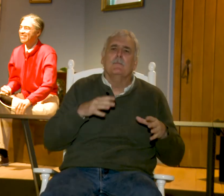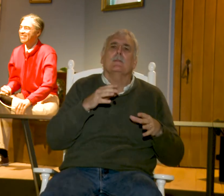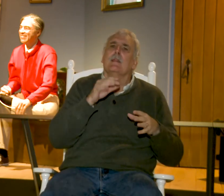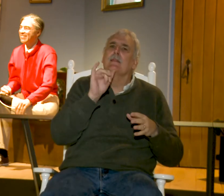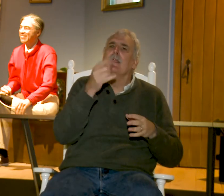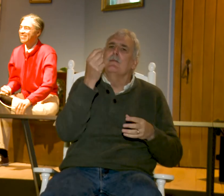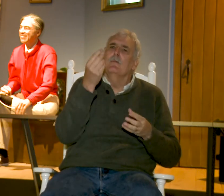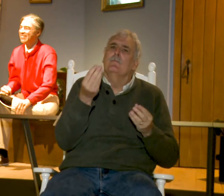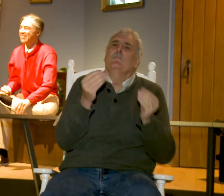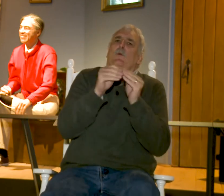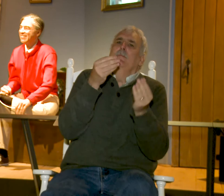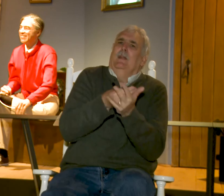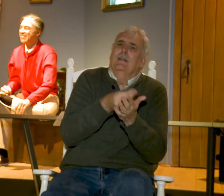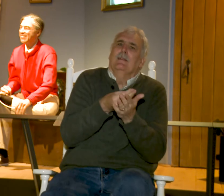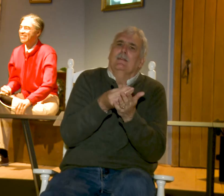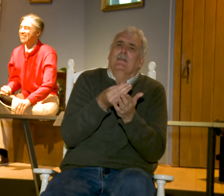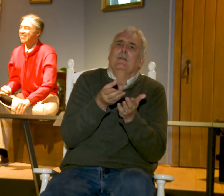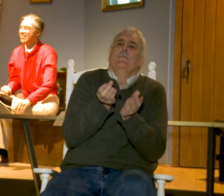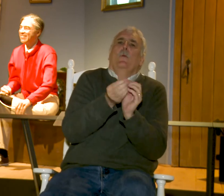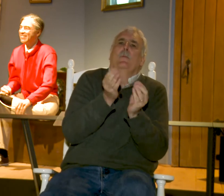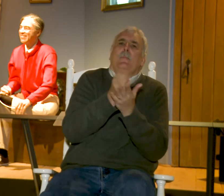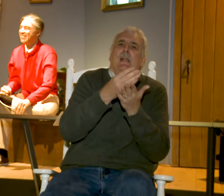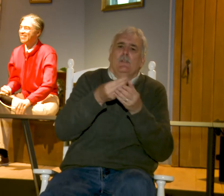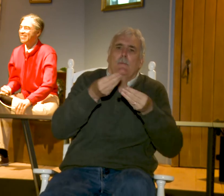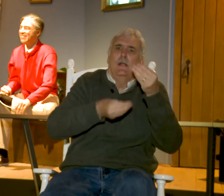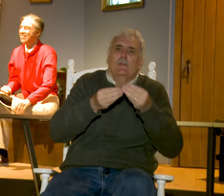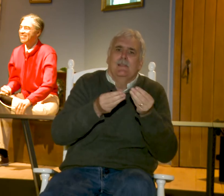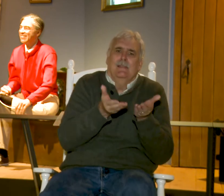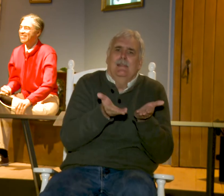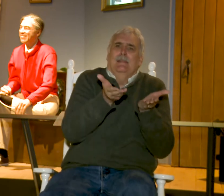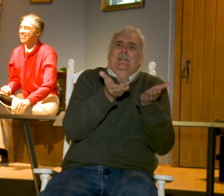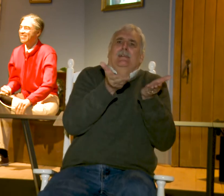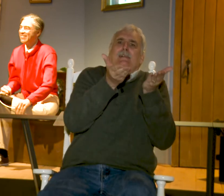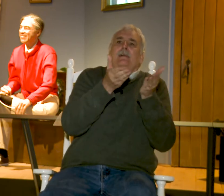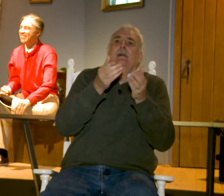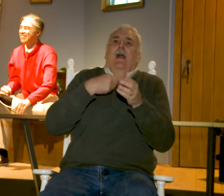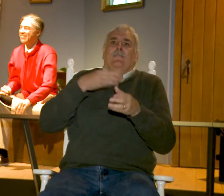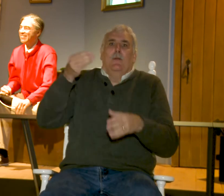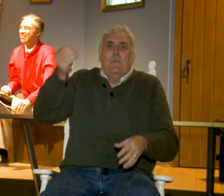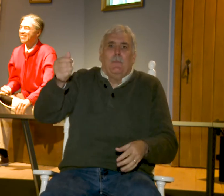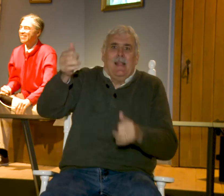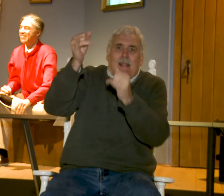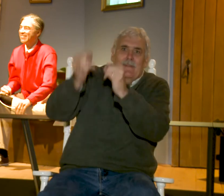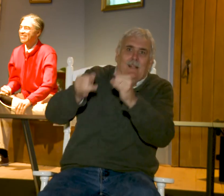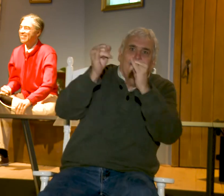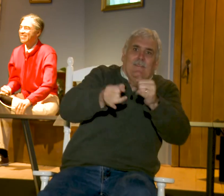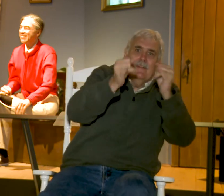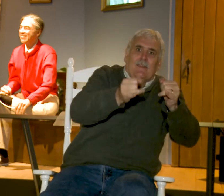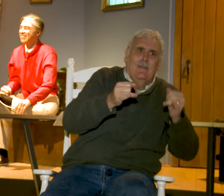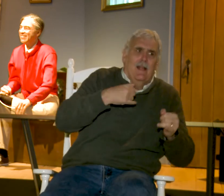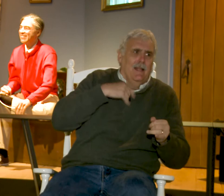That's going to cost a little more money which raised the budget. We'll have costumes for individual signers.